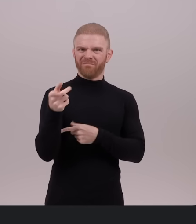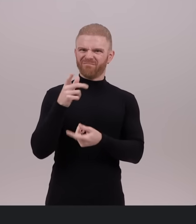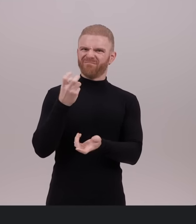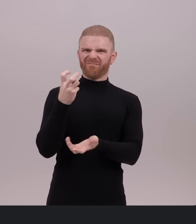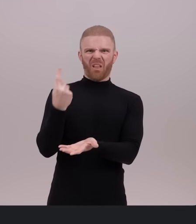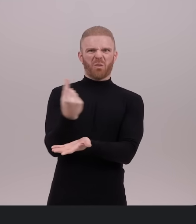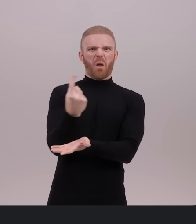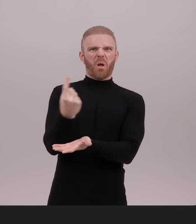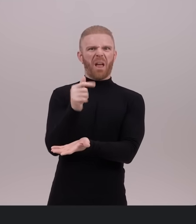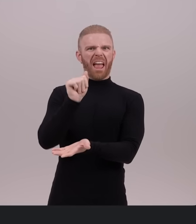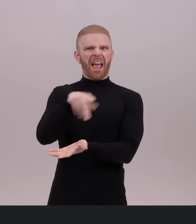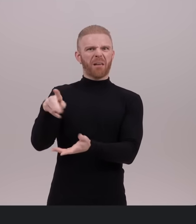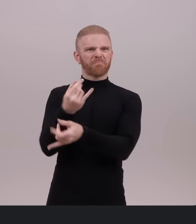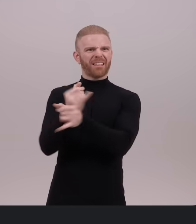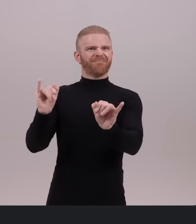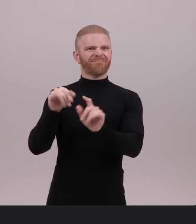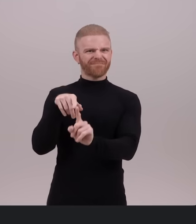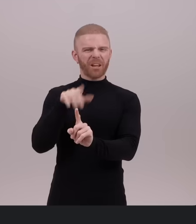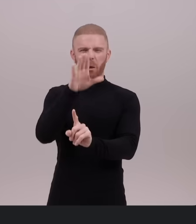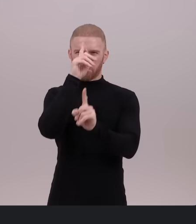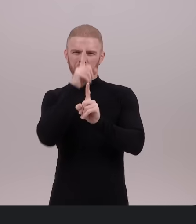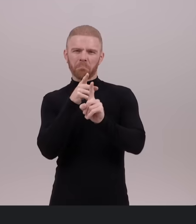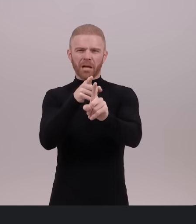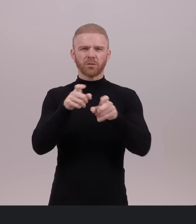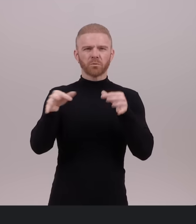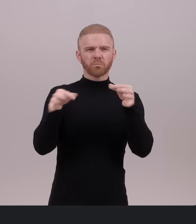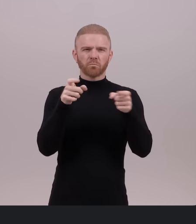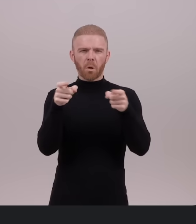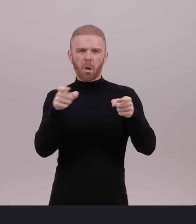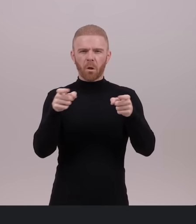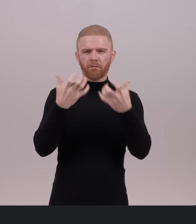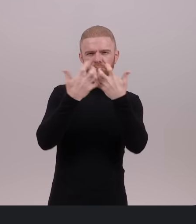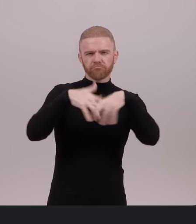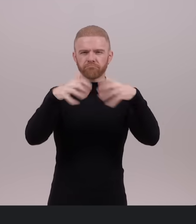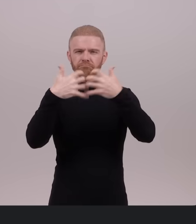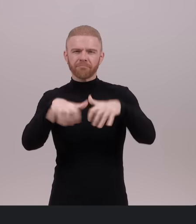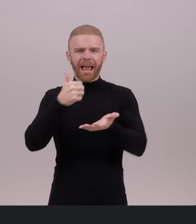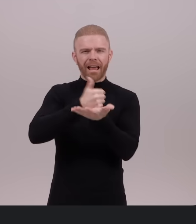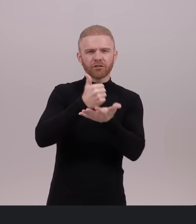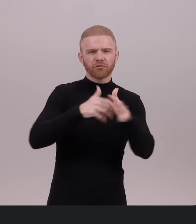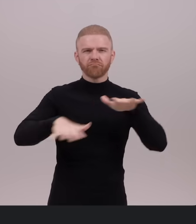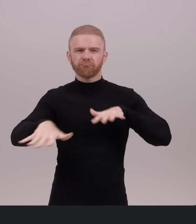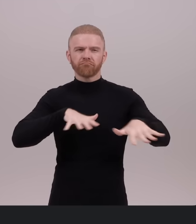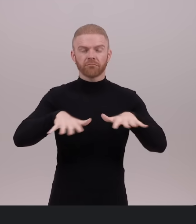your mission control for orchestrating agents. But we know that for a lot of developers,